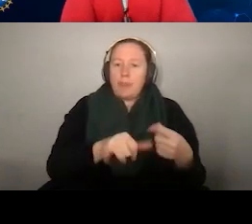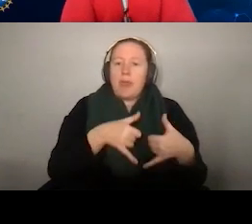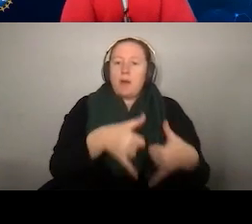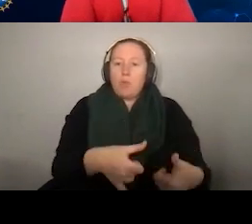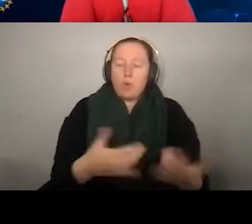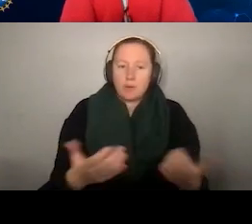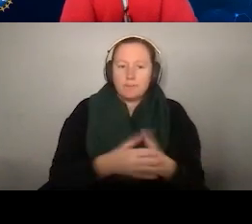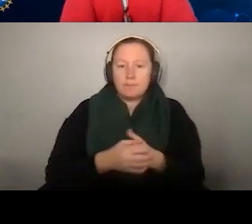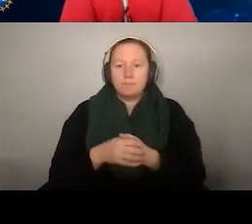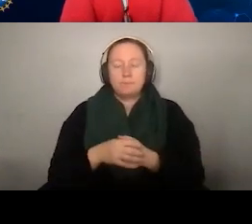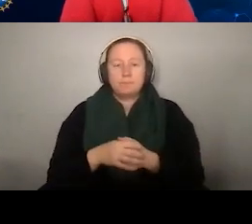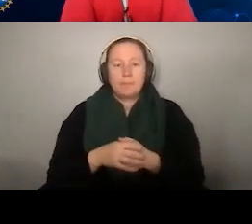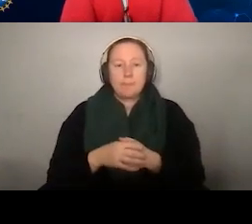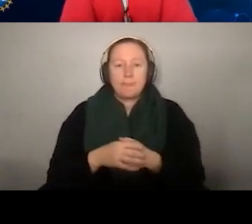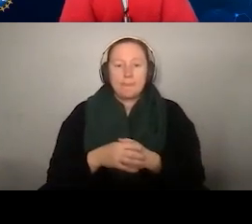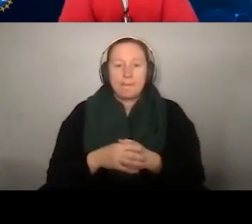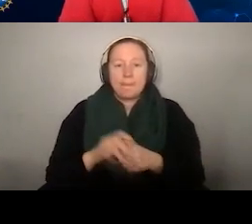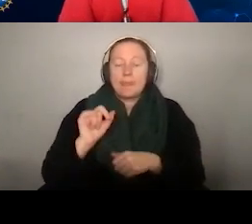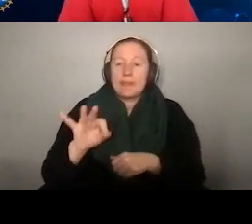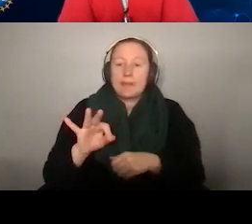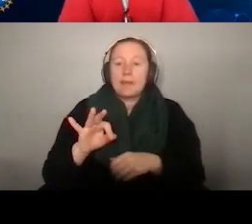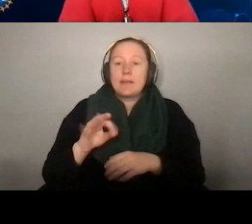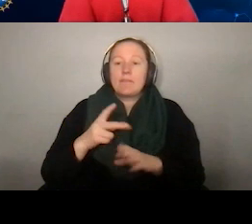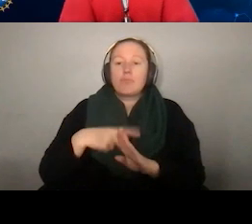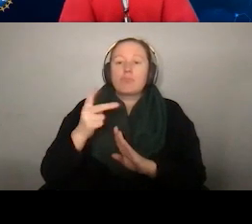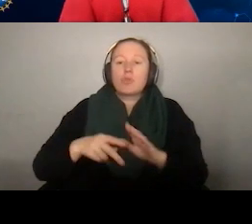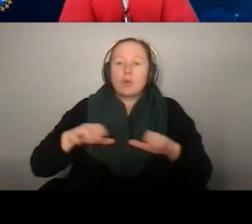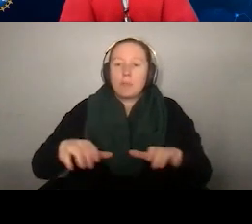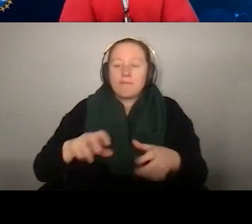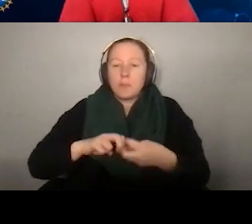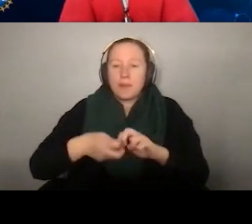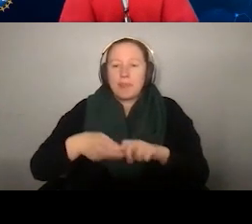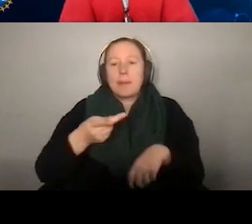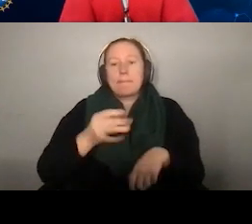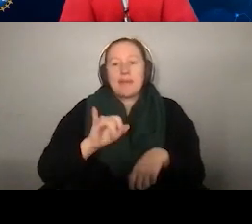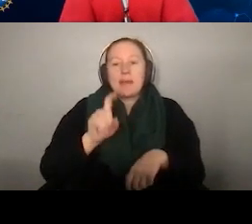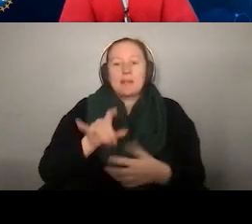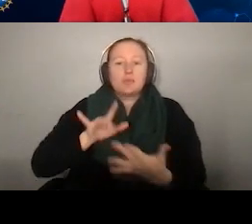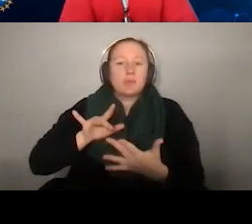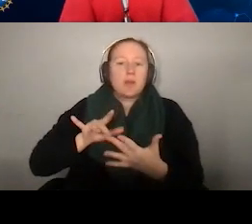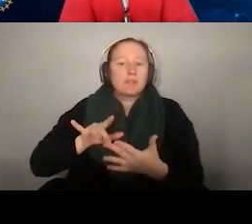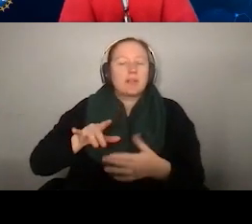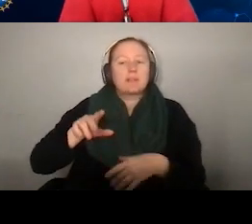If there are program performance issues, the PI should contact their NSF program officer or